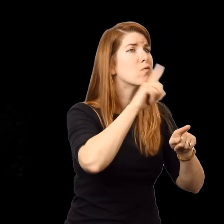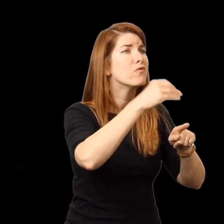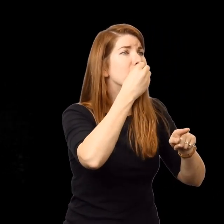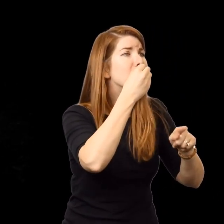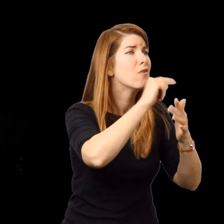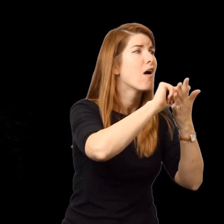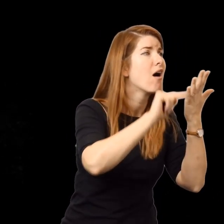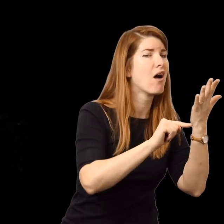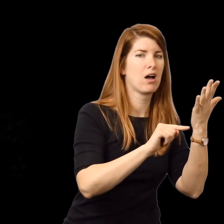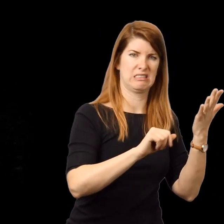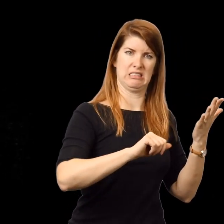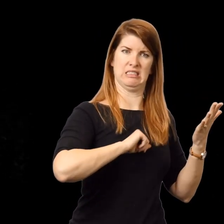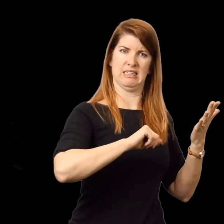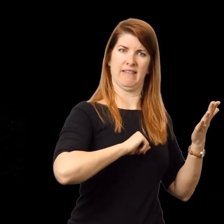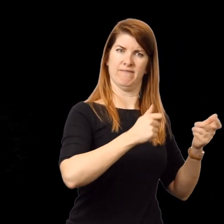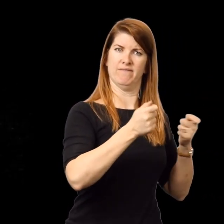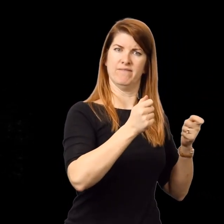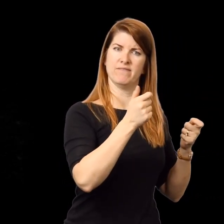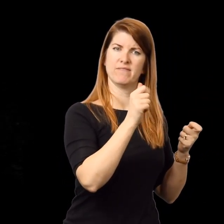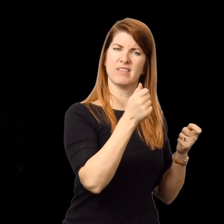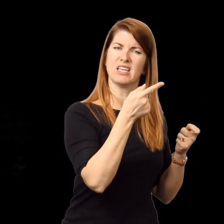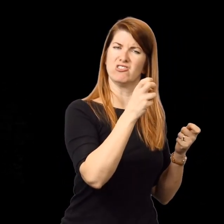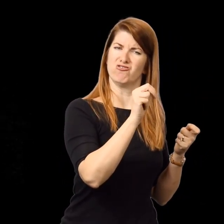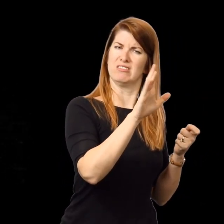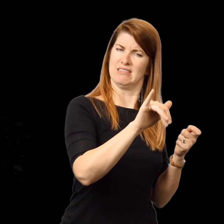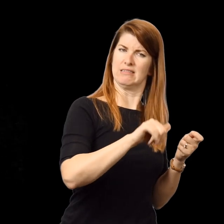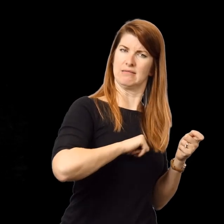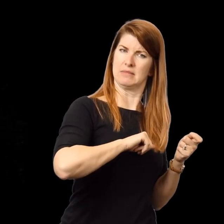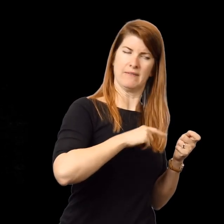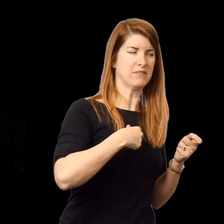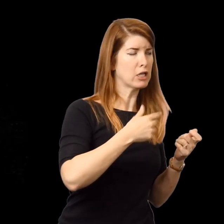Self-agency, the ability to move into the world and take action on it.